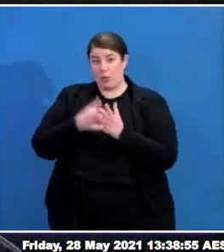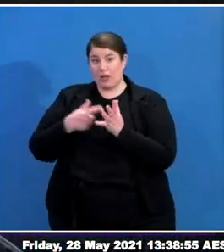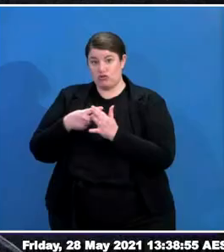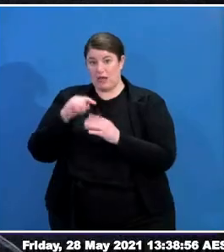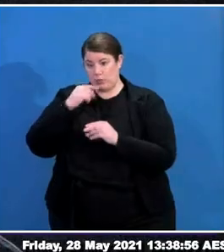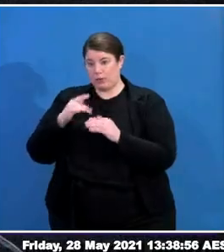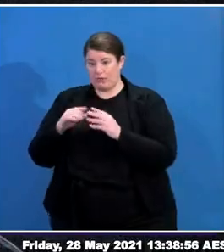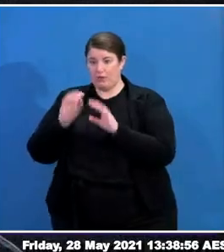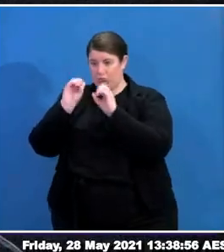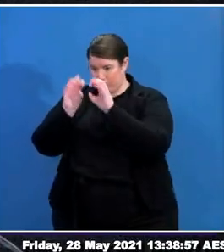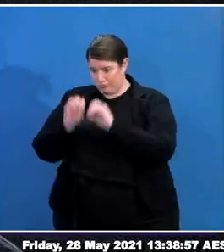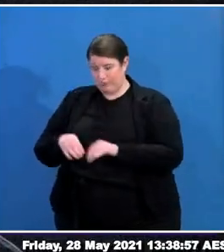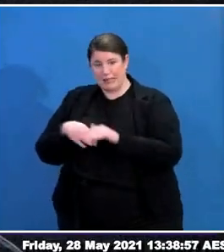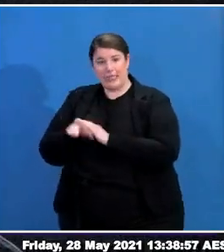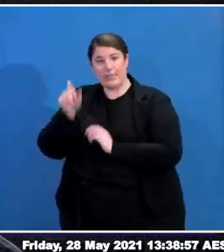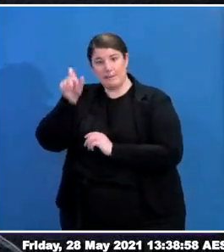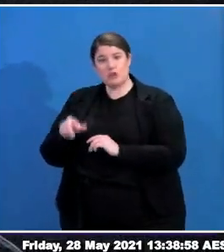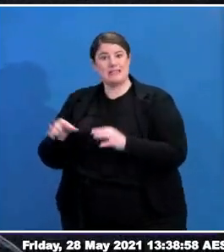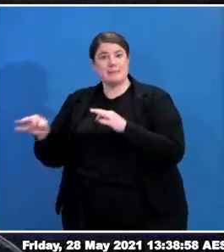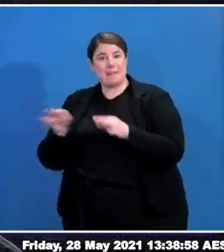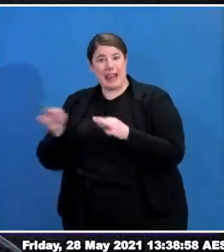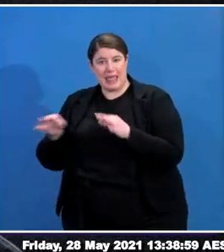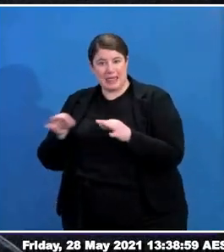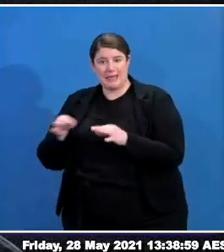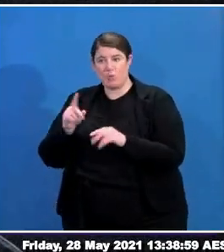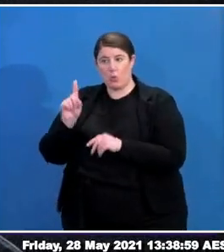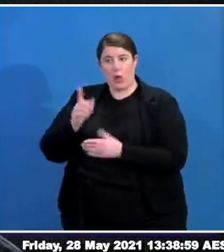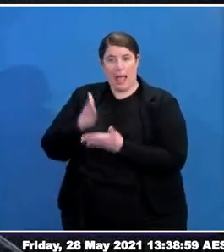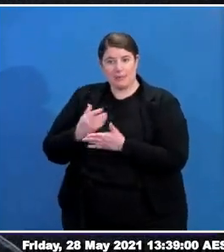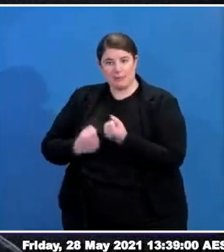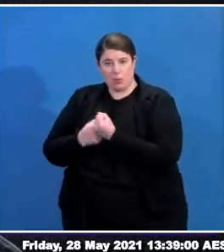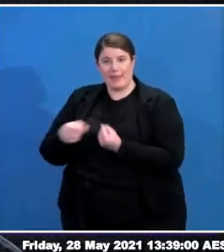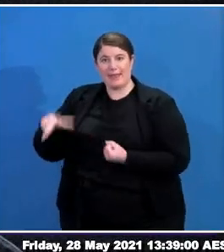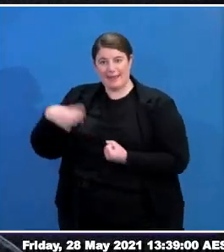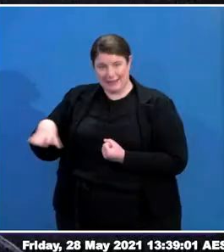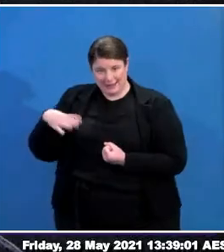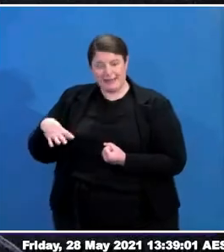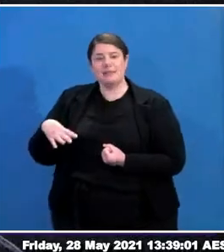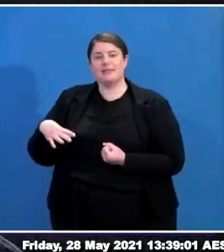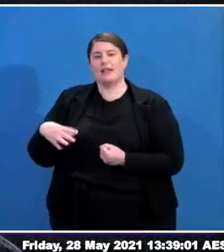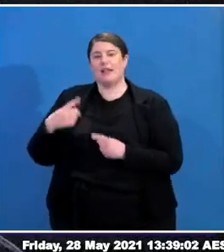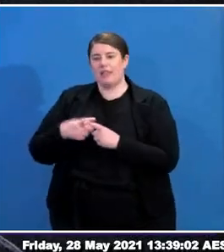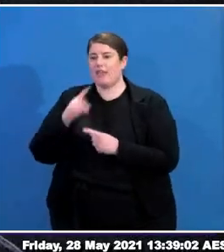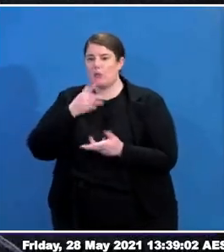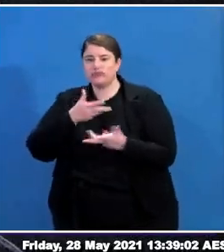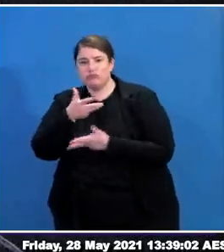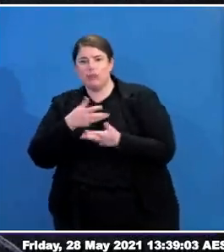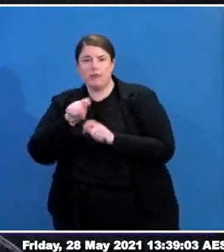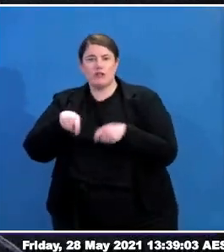and supports, into the participant's plan, the participant then has a plan they will talk to their provider about, often have a service